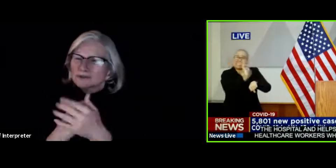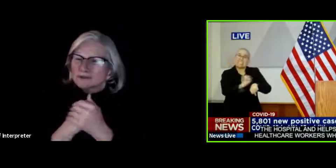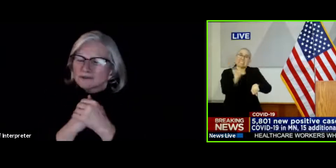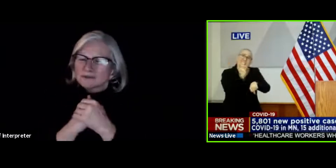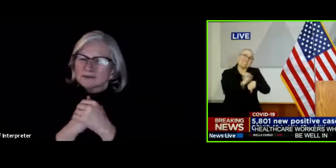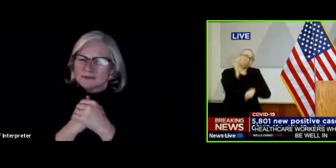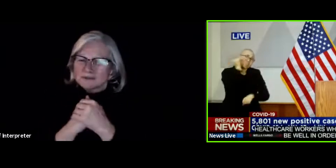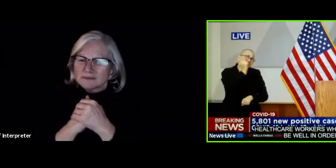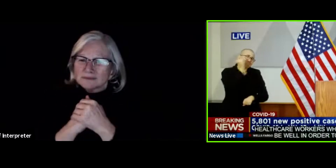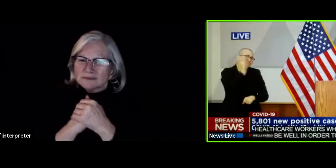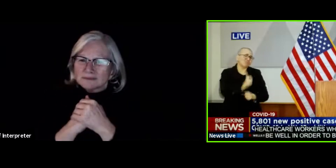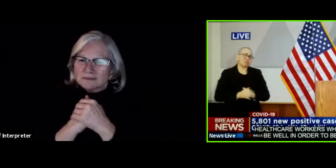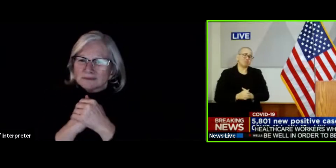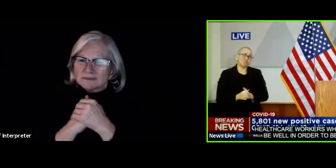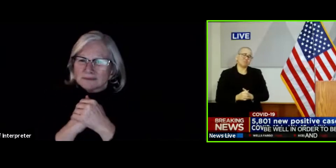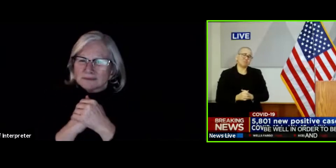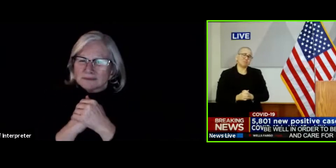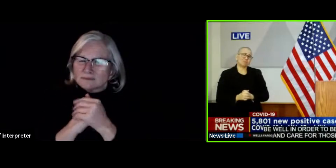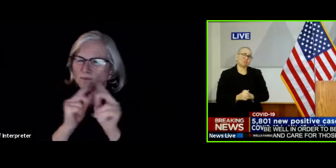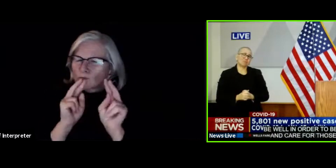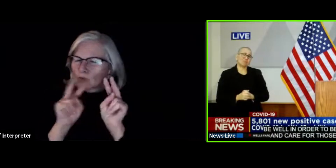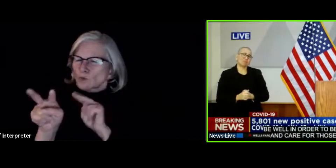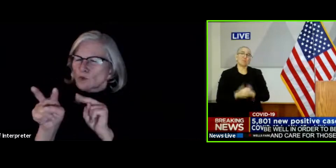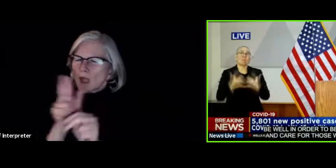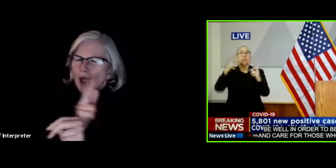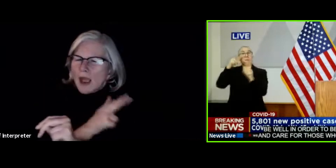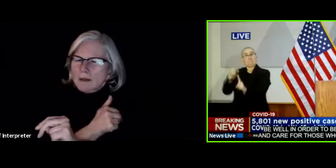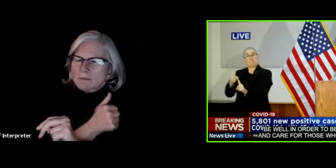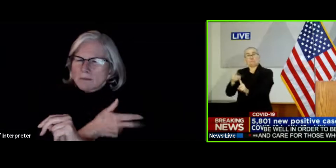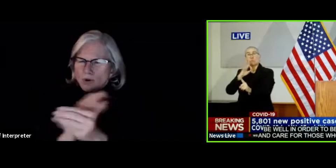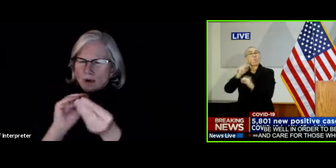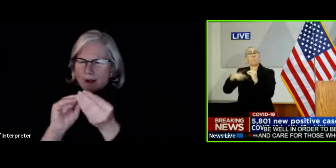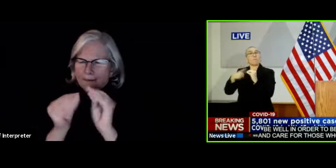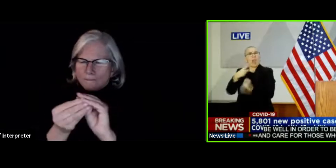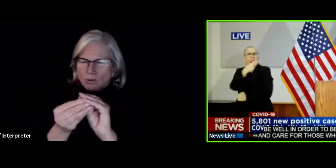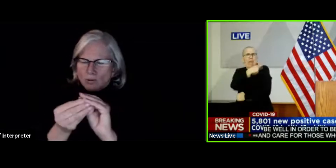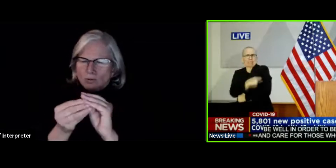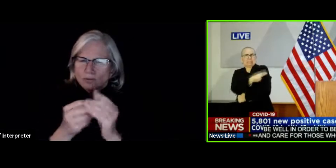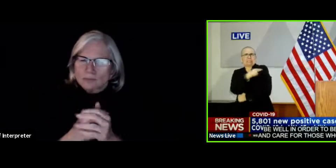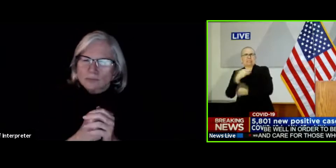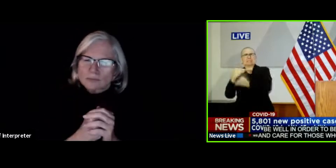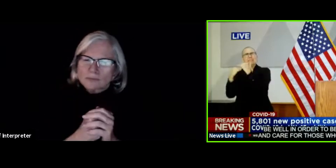SO LOOKING AT HOSPITAL CAPACITY, THIS IS WHAT I MENTIONED ABOUT HAVING A